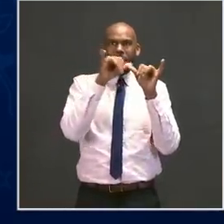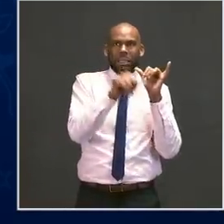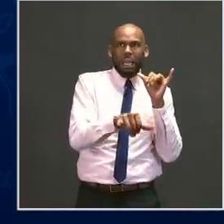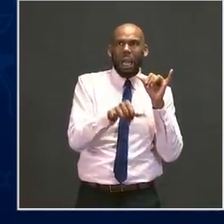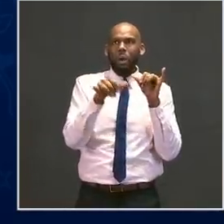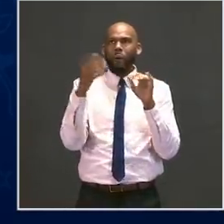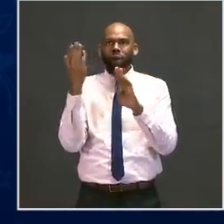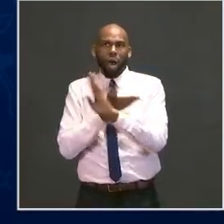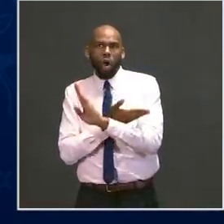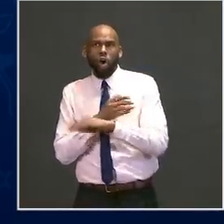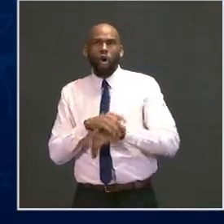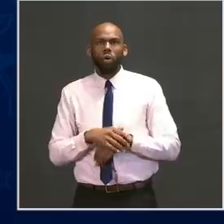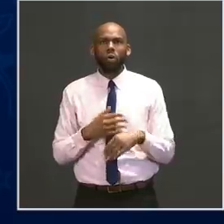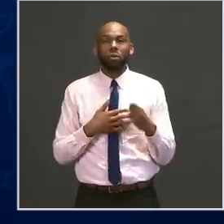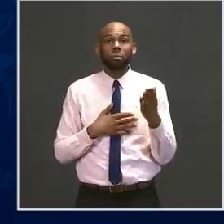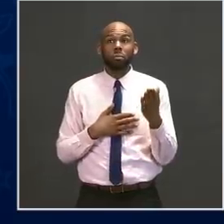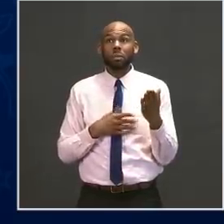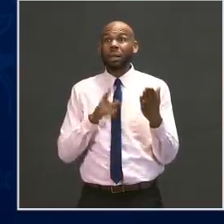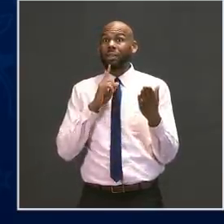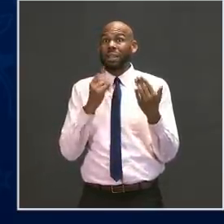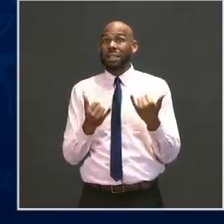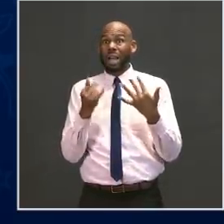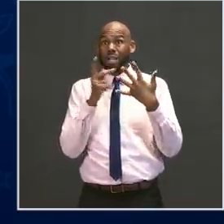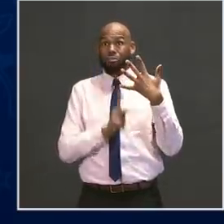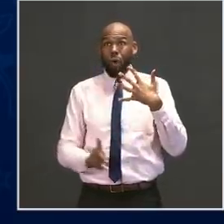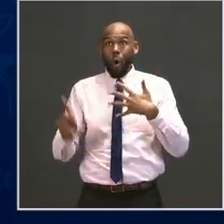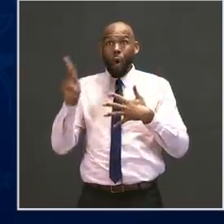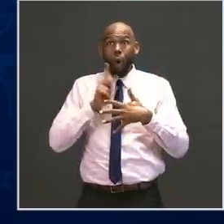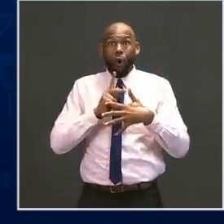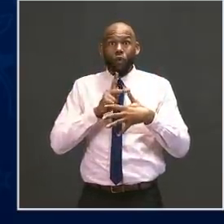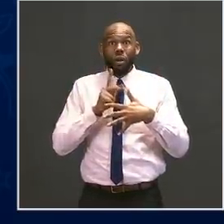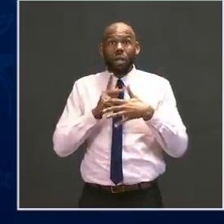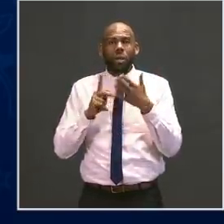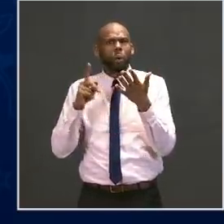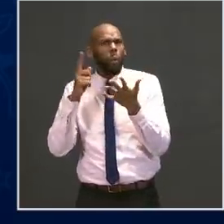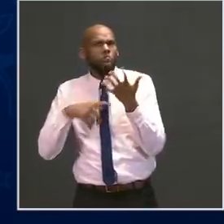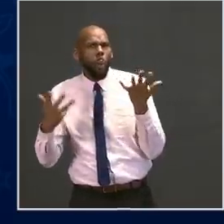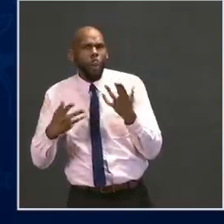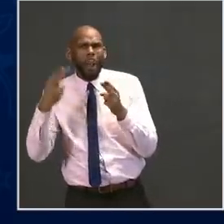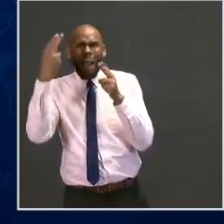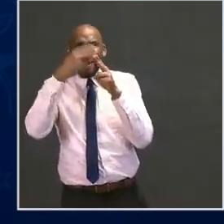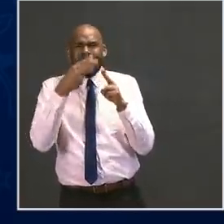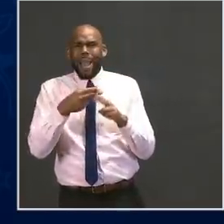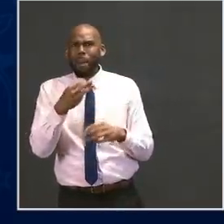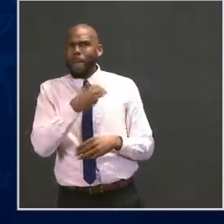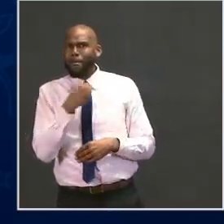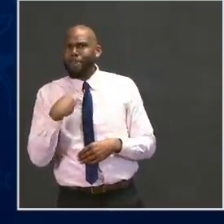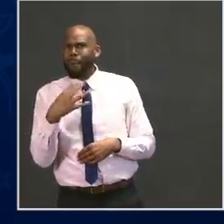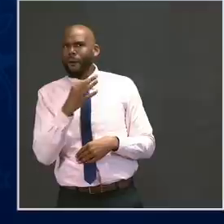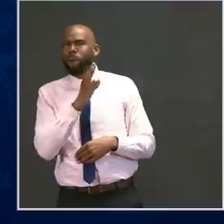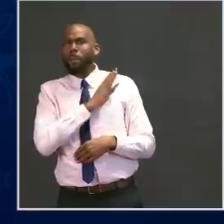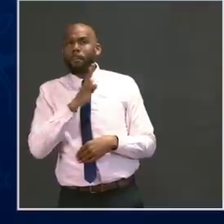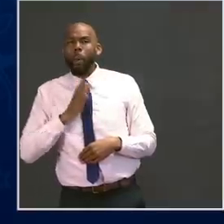you know, making a priority as the board is selecting -- Ms. Psaki: Naming the member of the boards? The Press: Naming members who want to see a new Postmaster General.